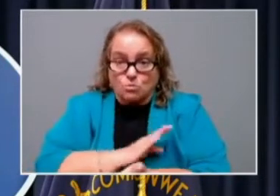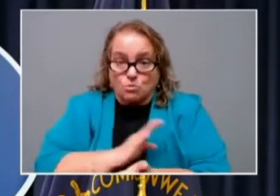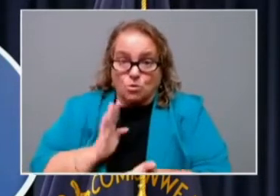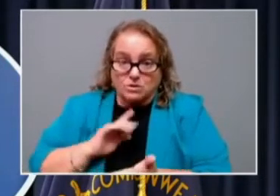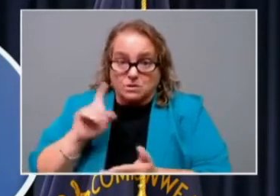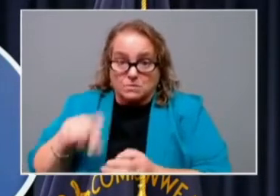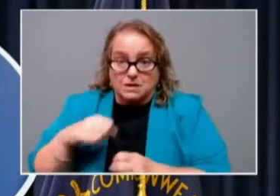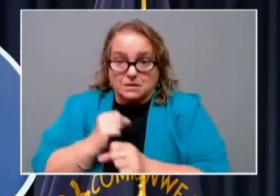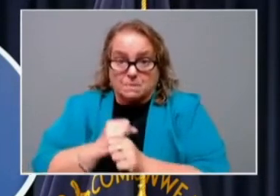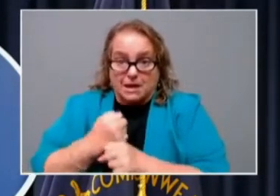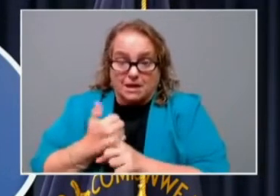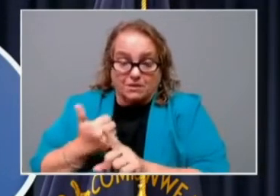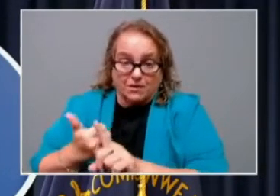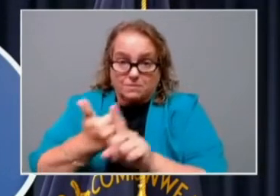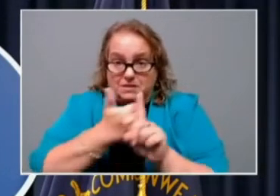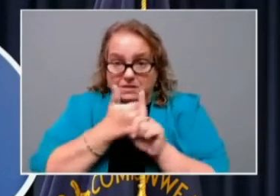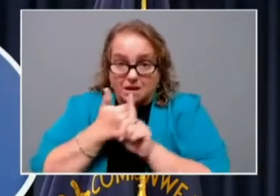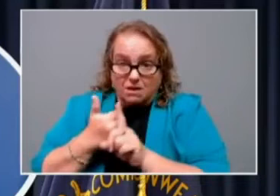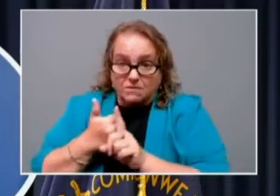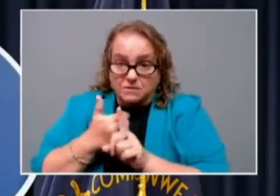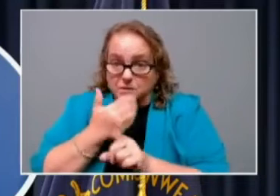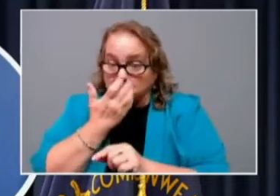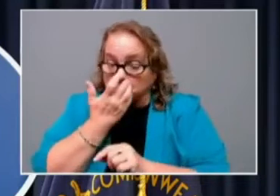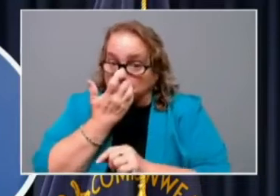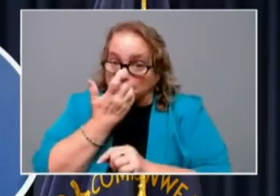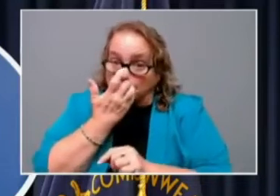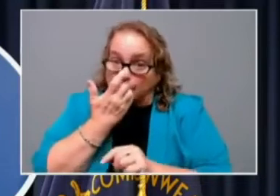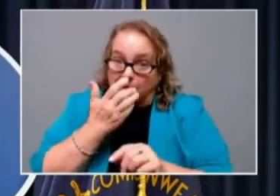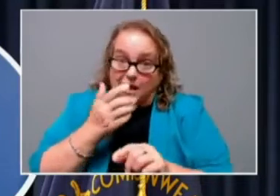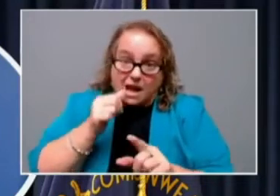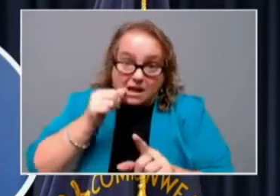the Children, the people, the adults in the building and also their families